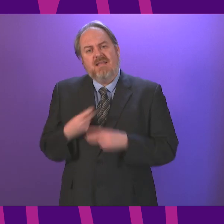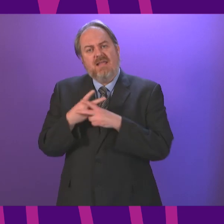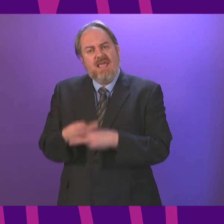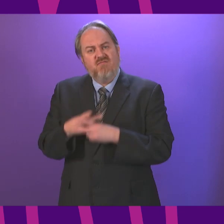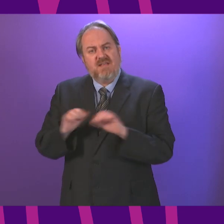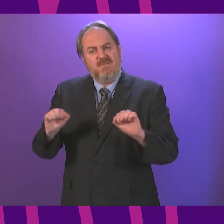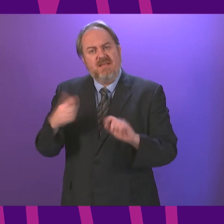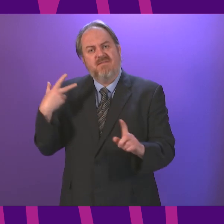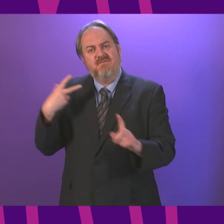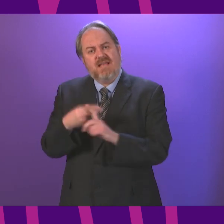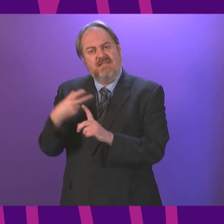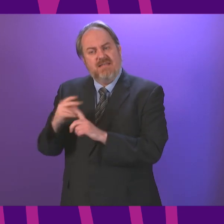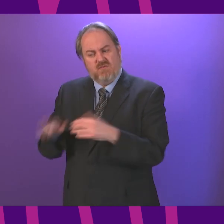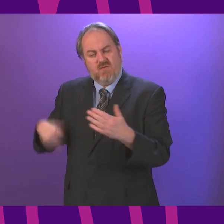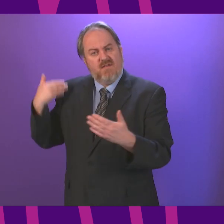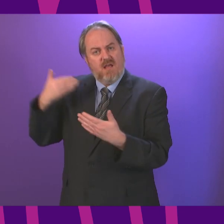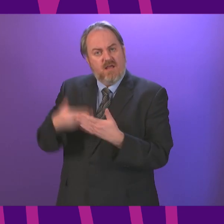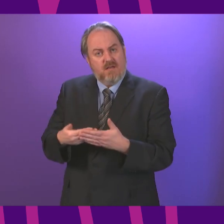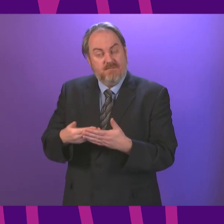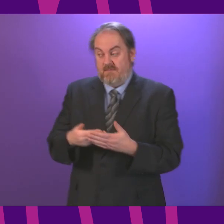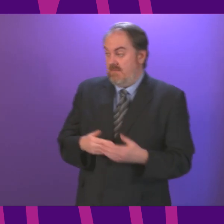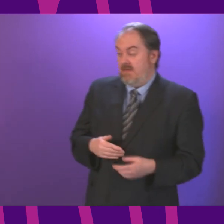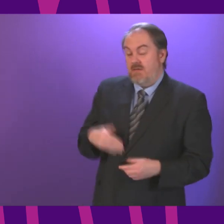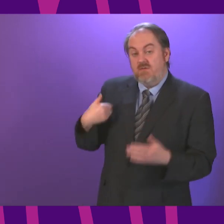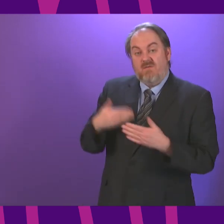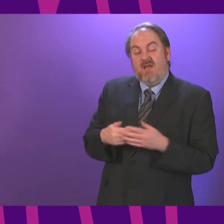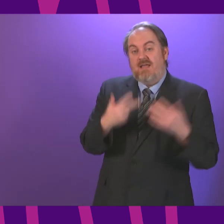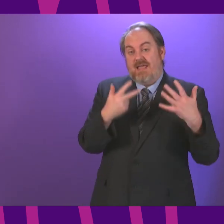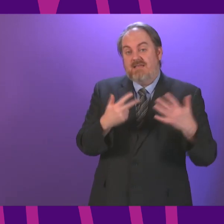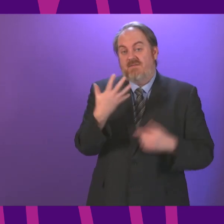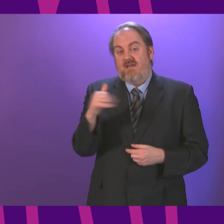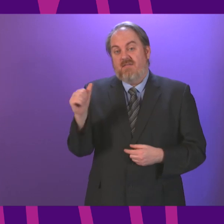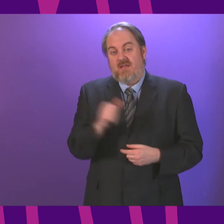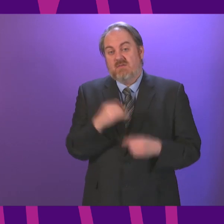The First Minister (Nicola Sturgeon): As of this morning, 85,692 unpaid carers